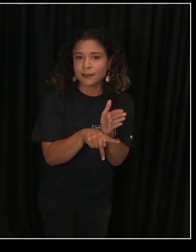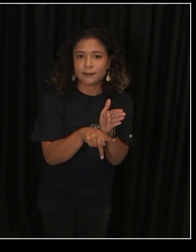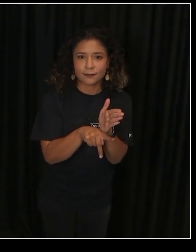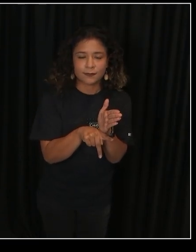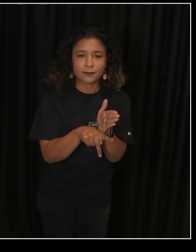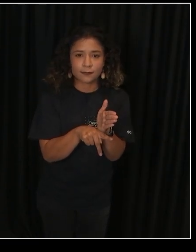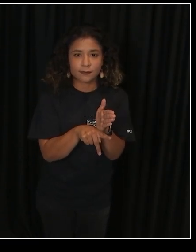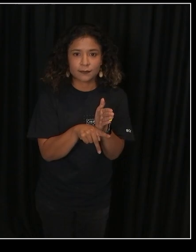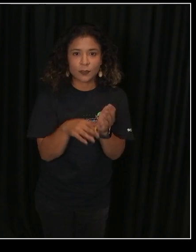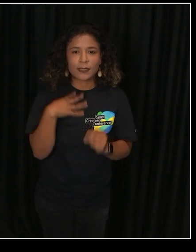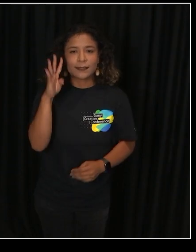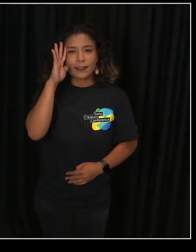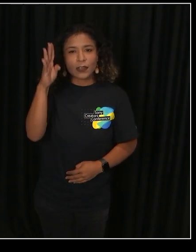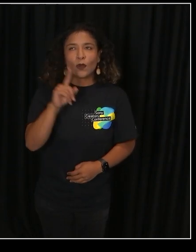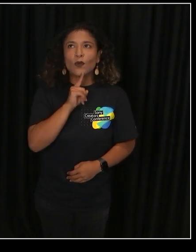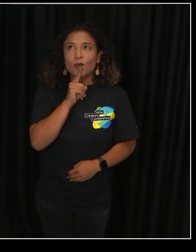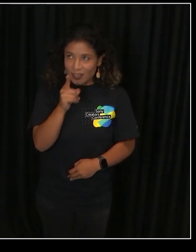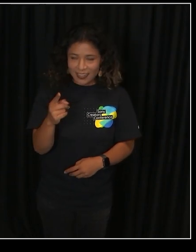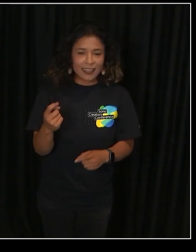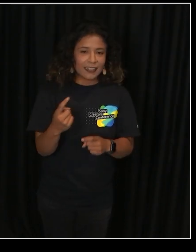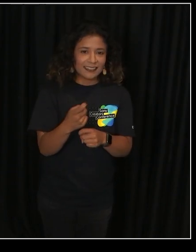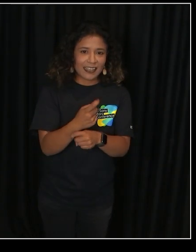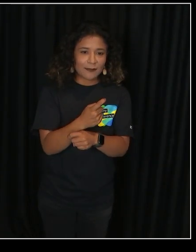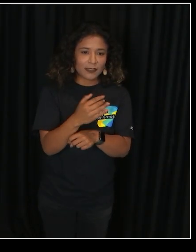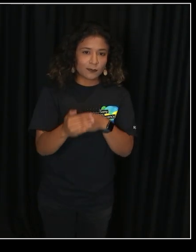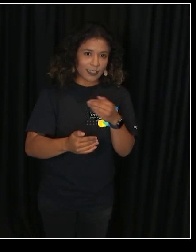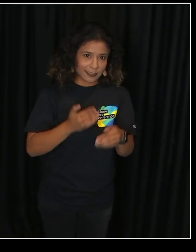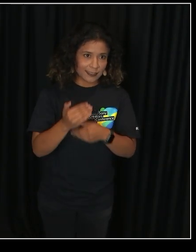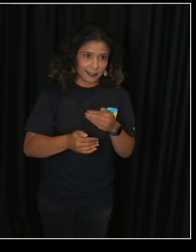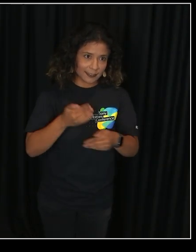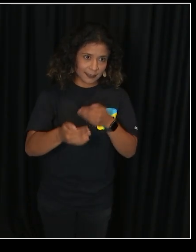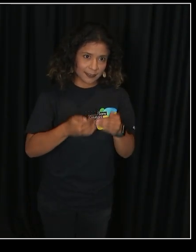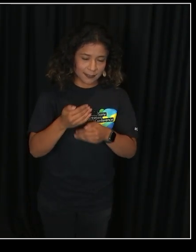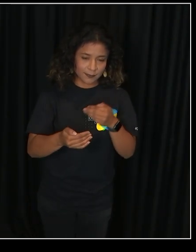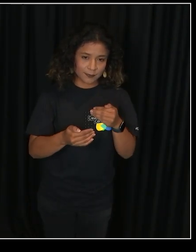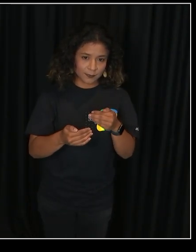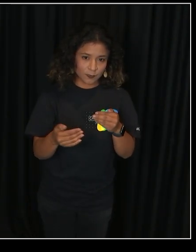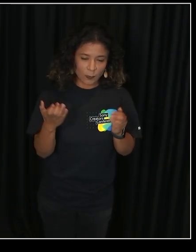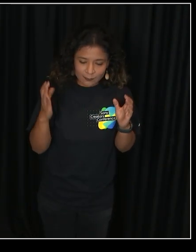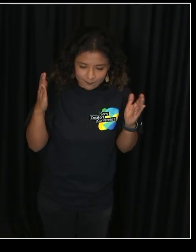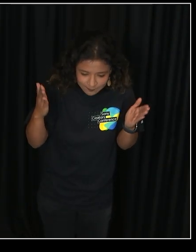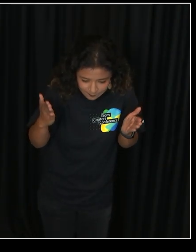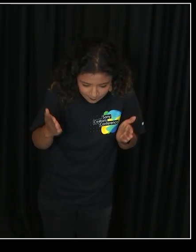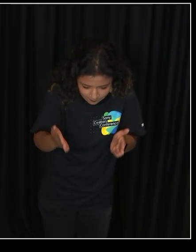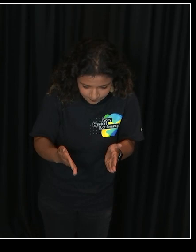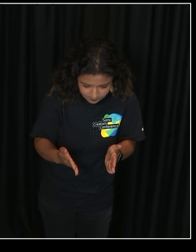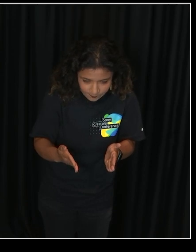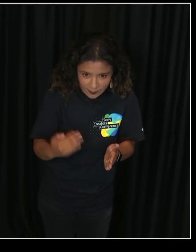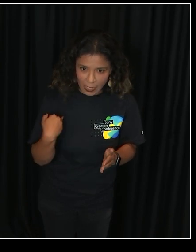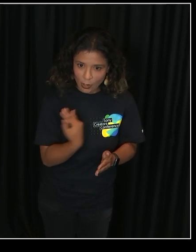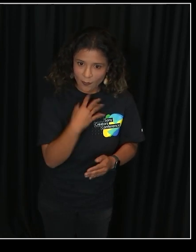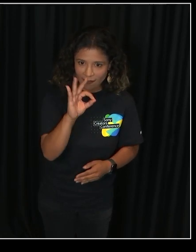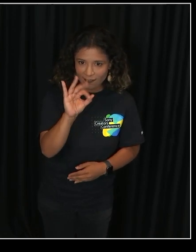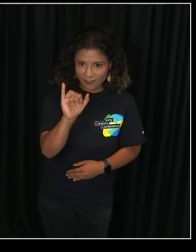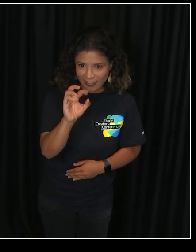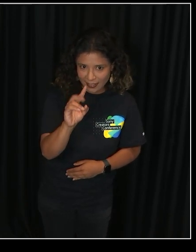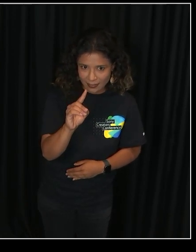So we invented this really complex process to try to narrow down the field. So we train a bunch of policies.